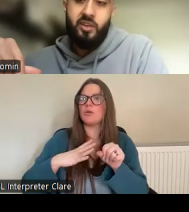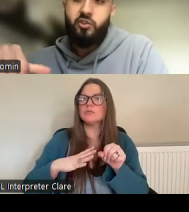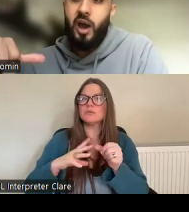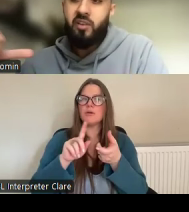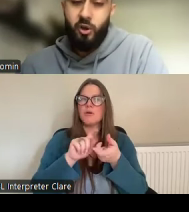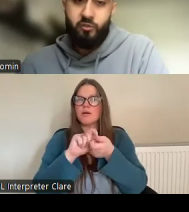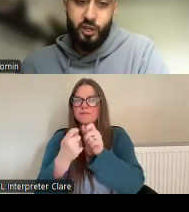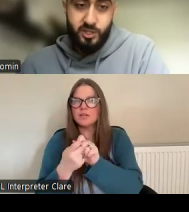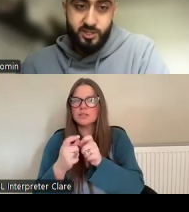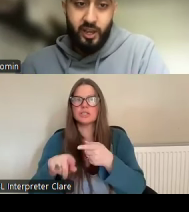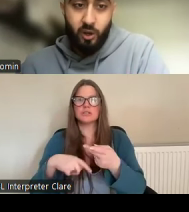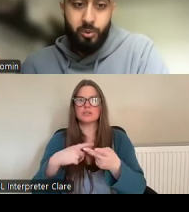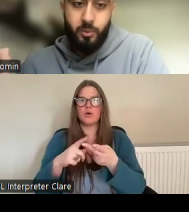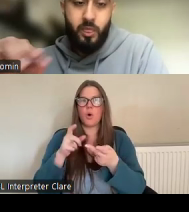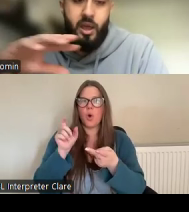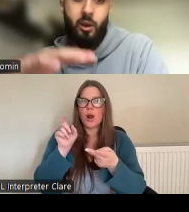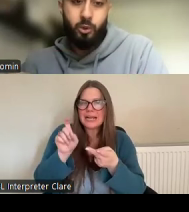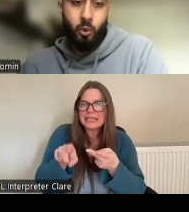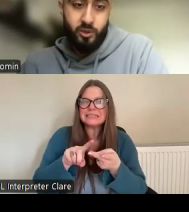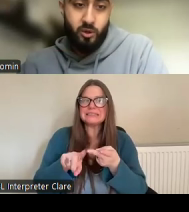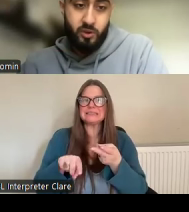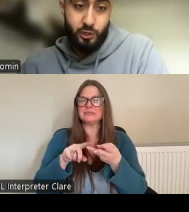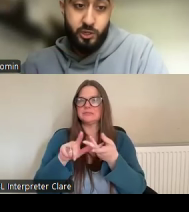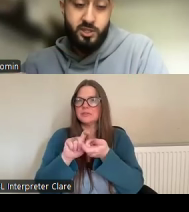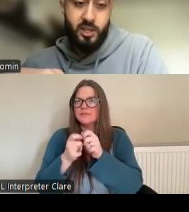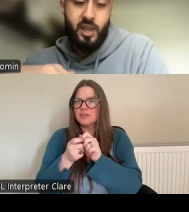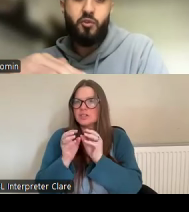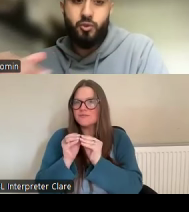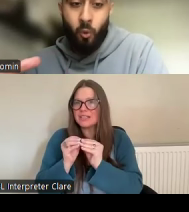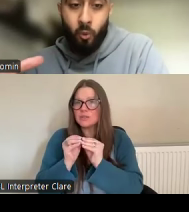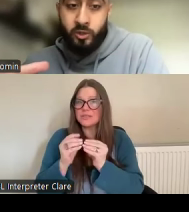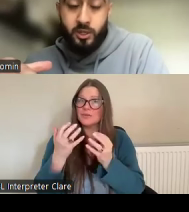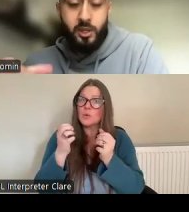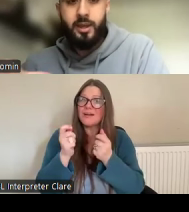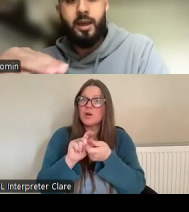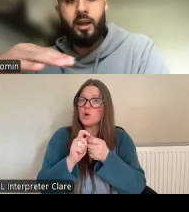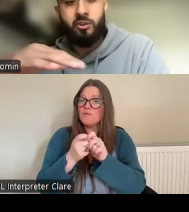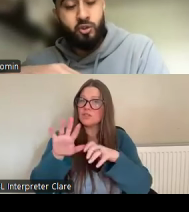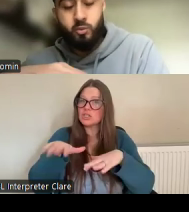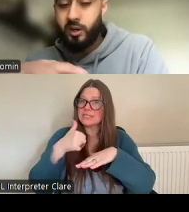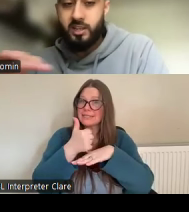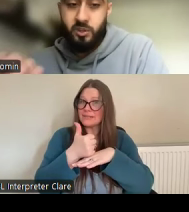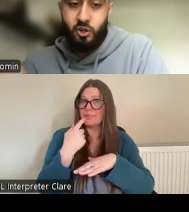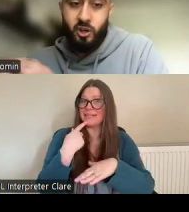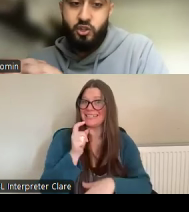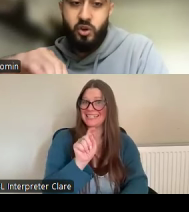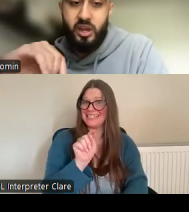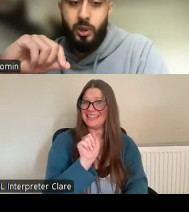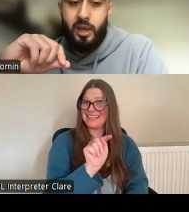If you have conversion set up, I would go with conversions. If you don't and you just want to get something started straight away,